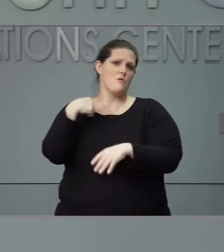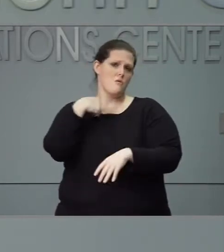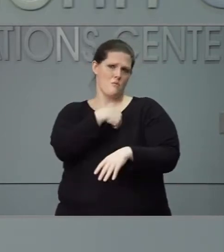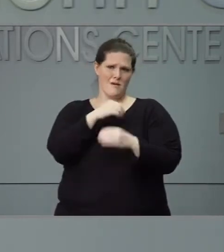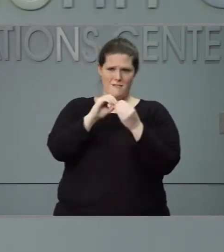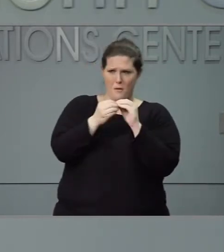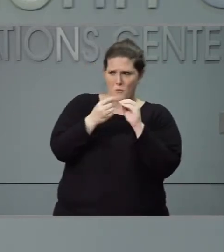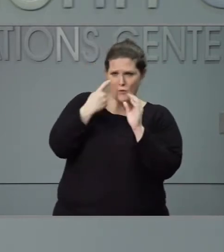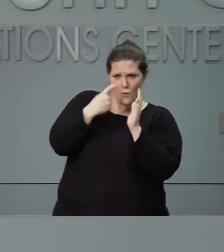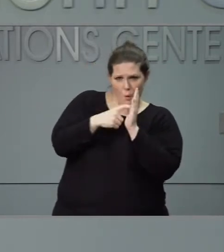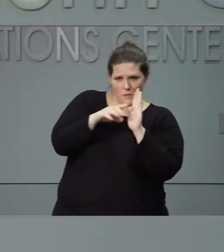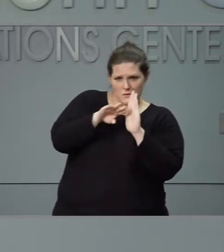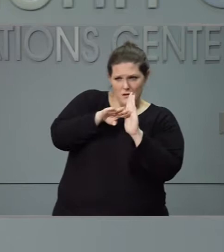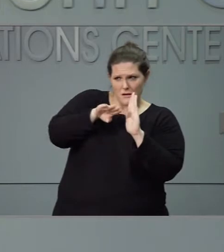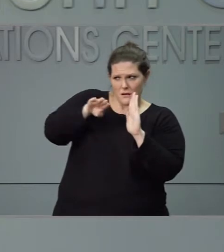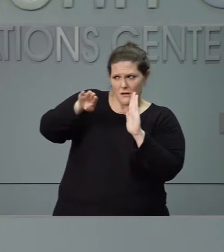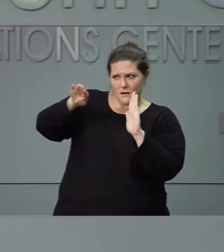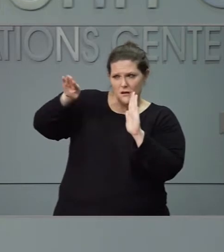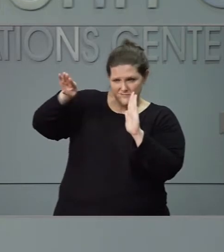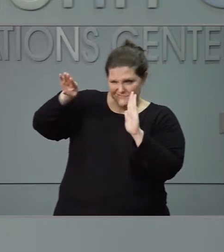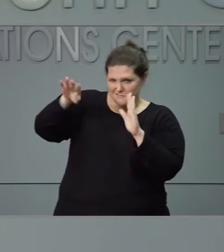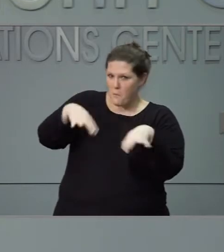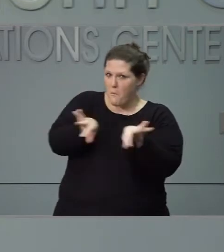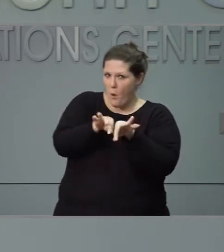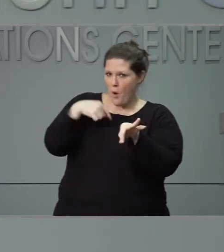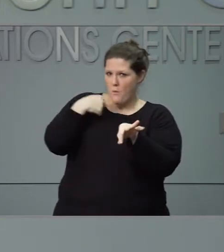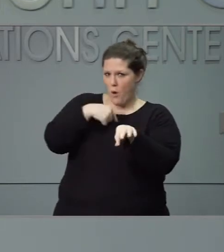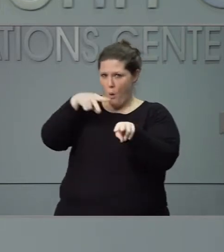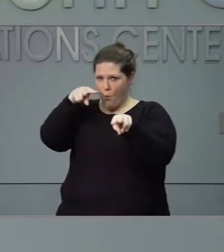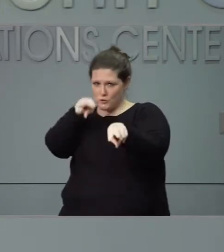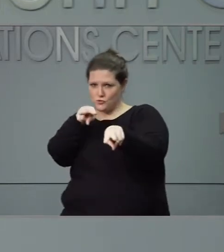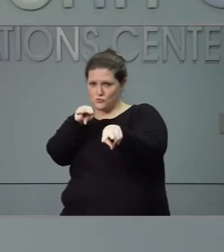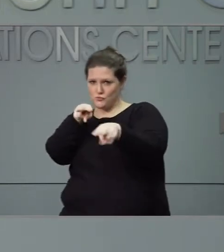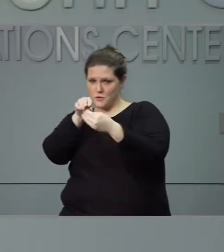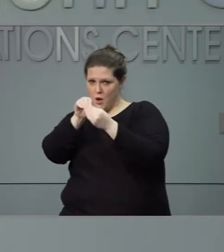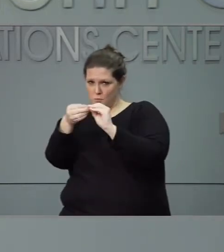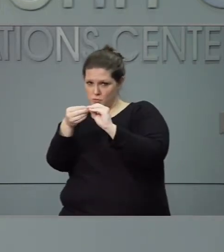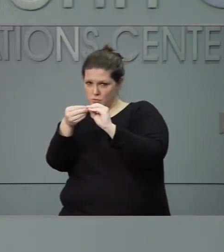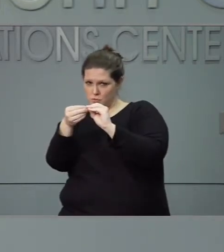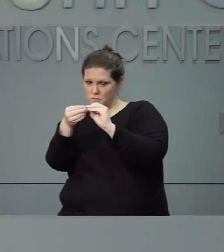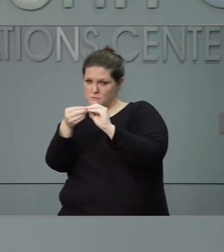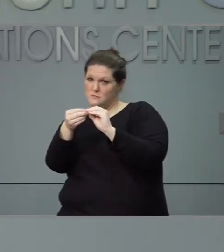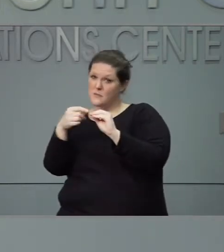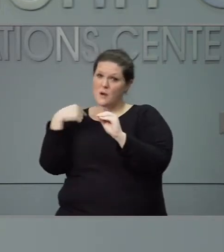ENFERMOS, Y HAY PRECAUCIONES FÍSICAS ESTA NOCHE EN EL